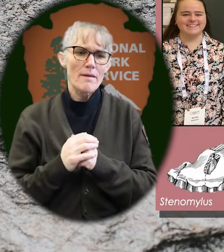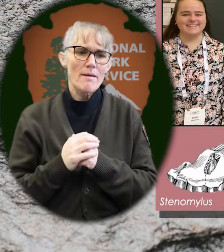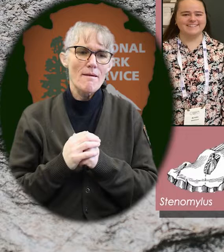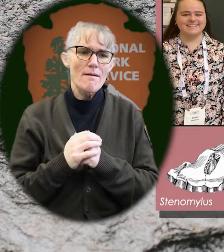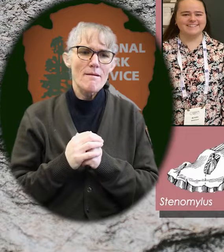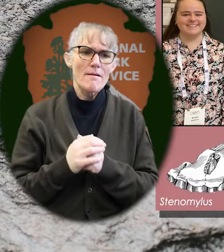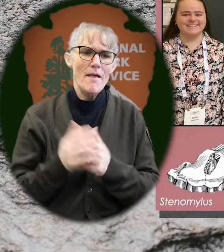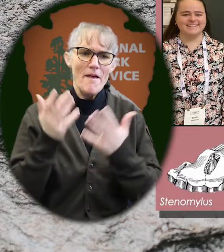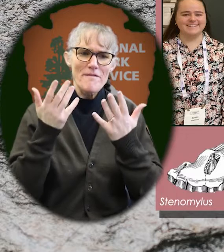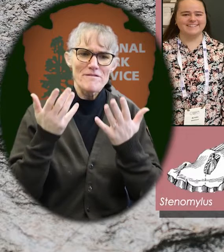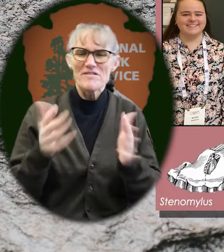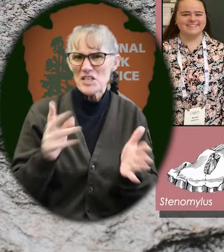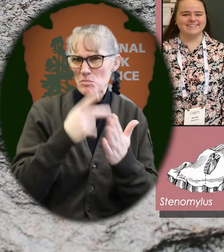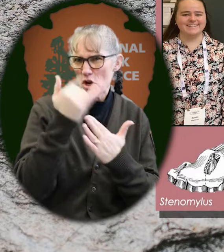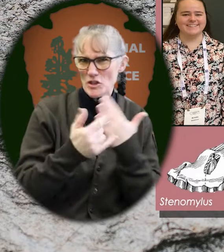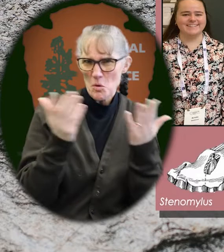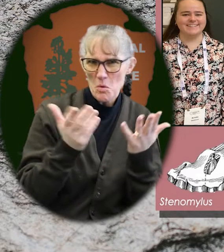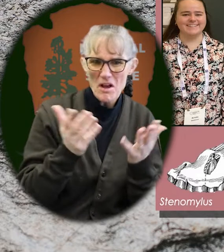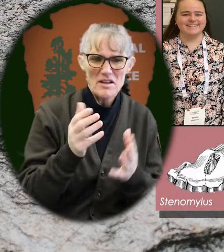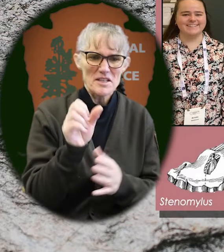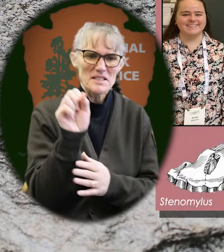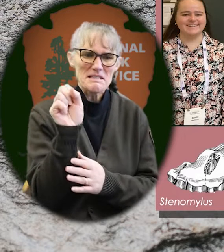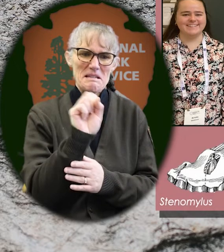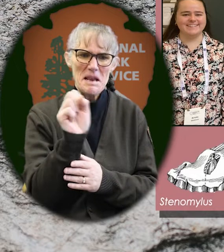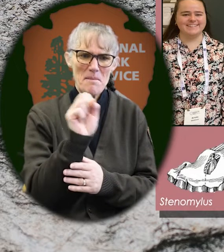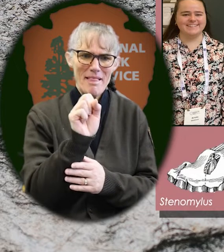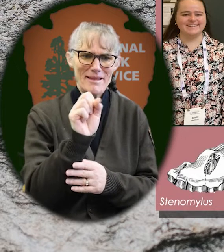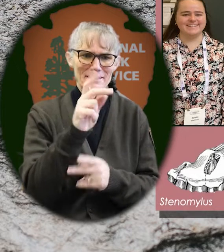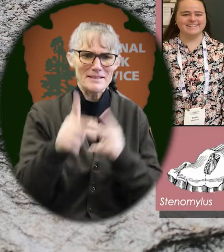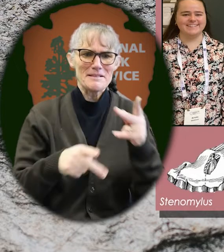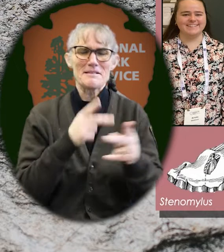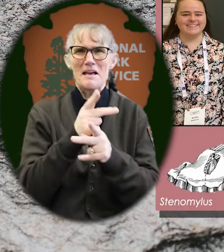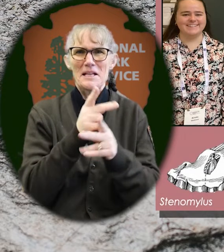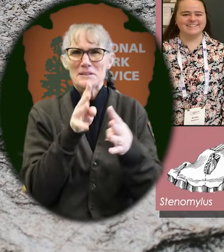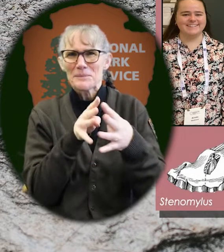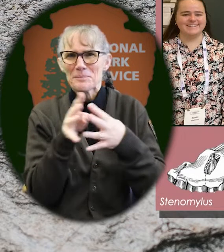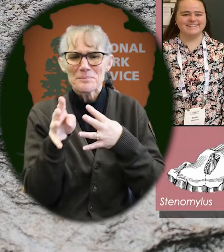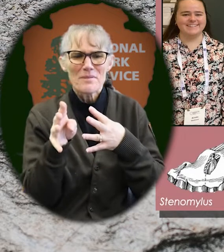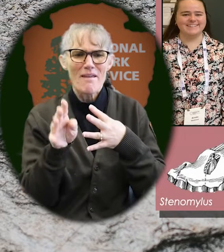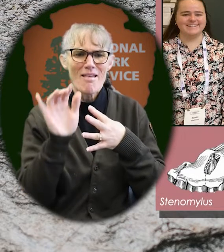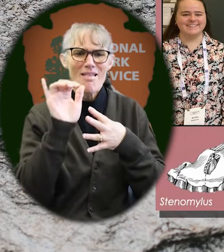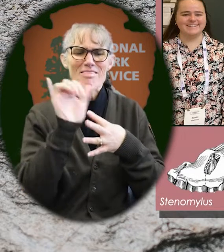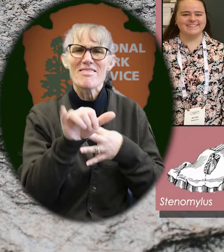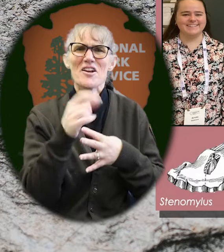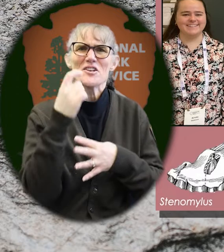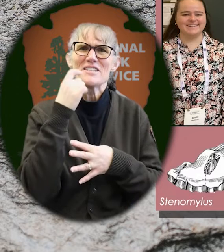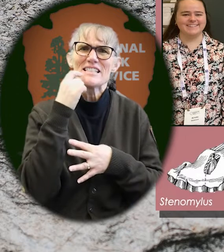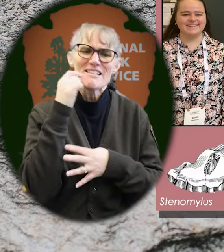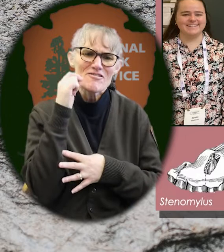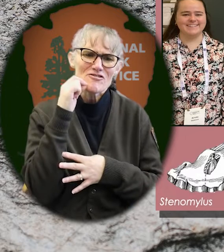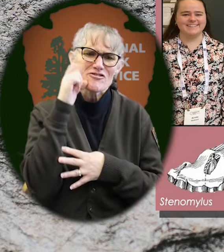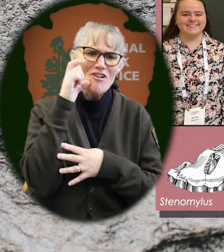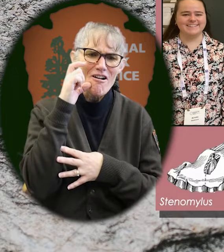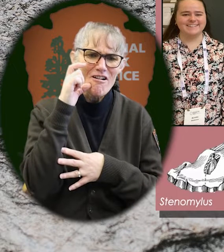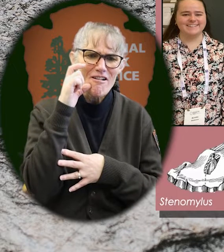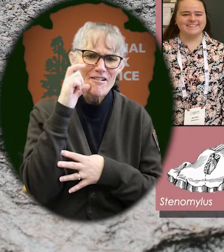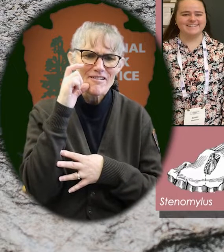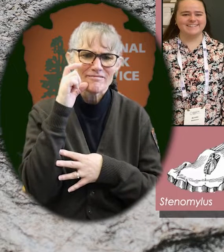I talked about a project I was working on uh with a few of the genera in the Stenomylines uh in terms of their hypsodonty,